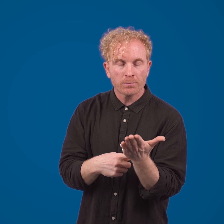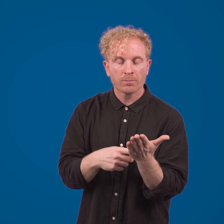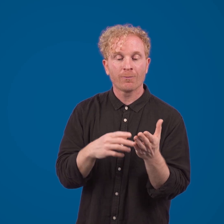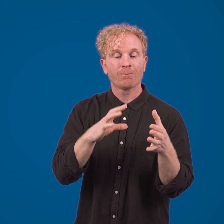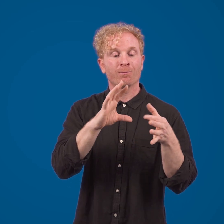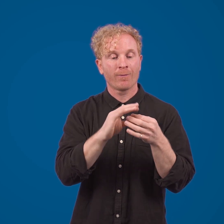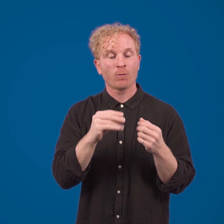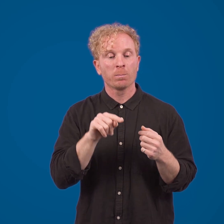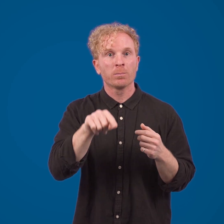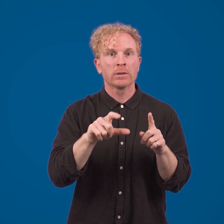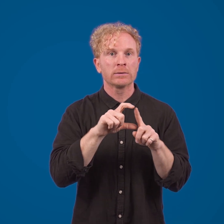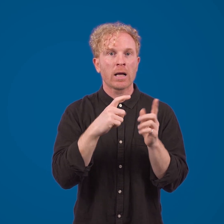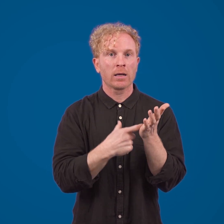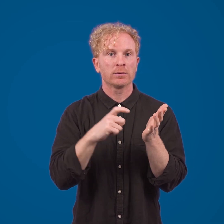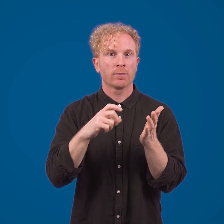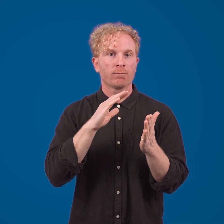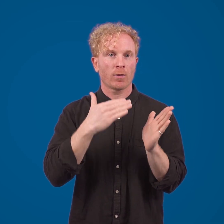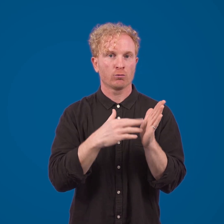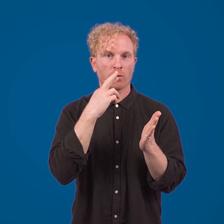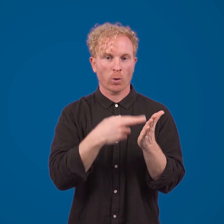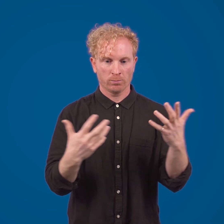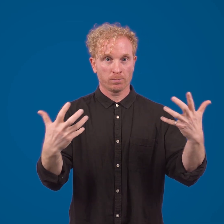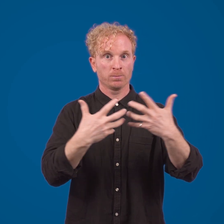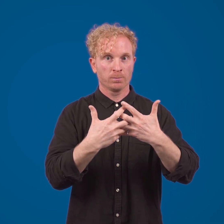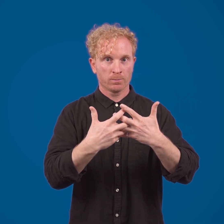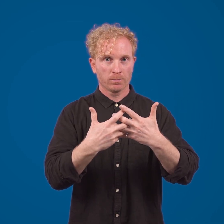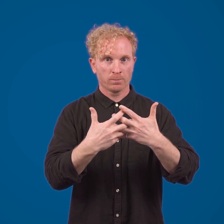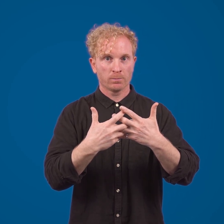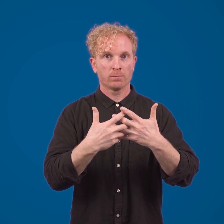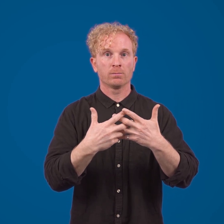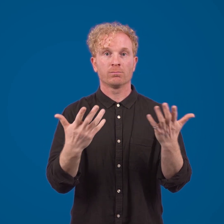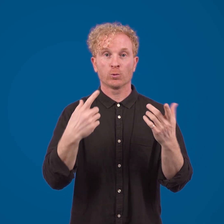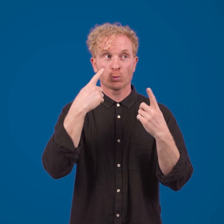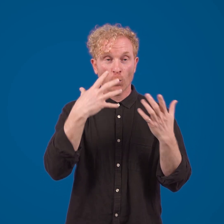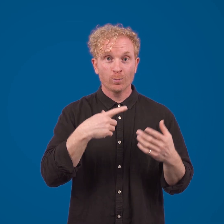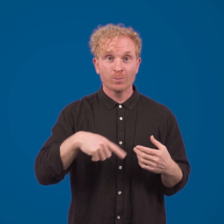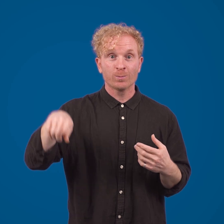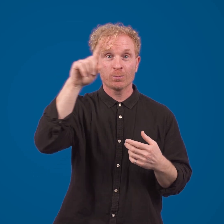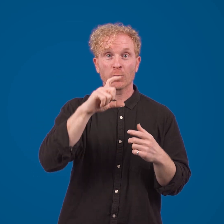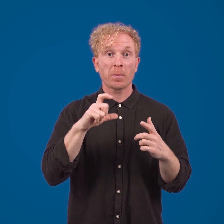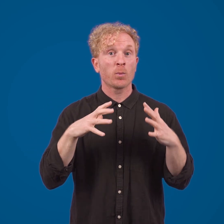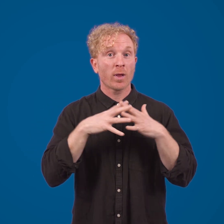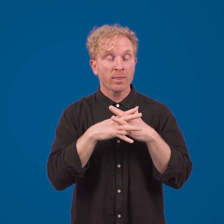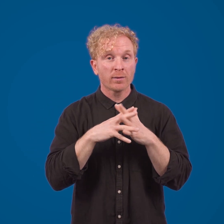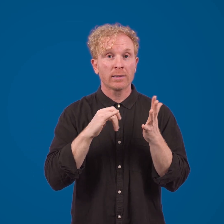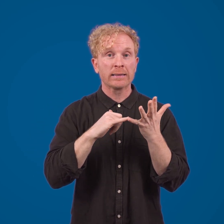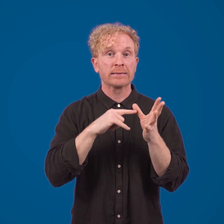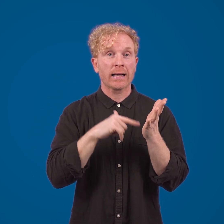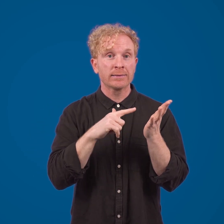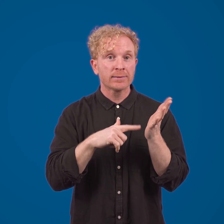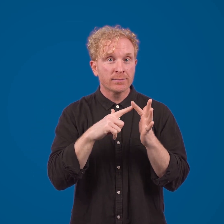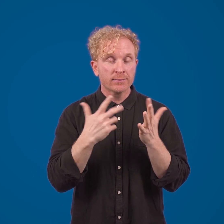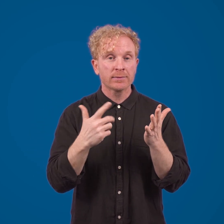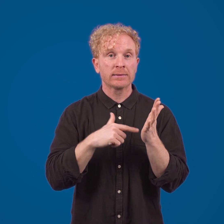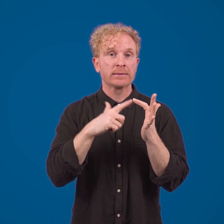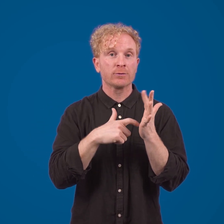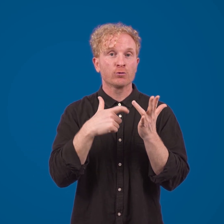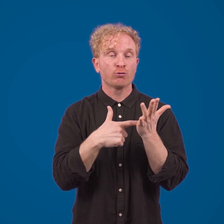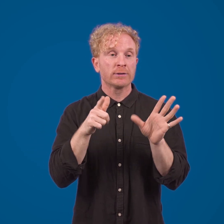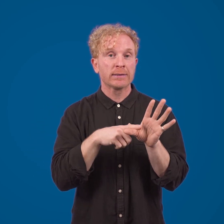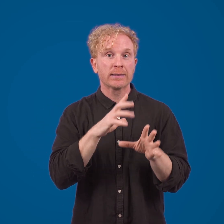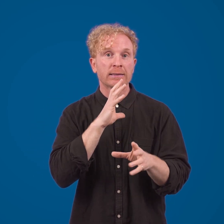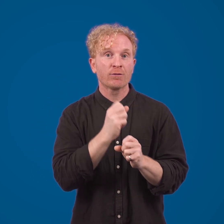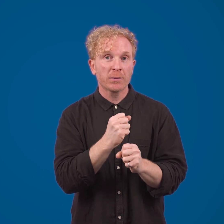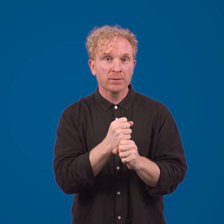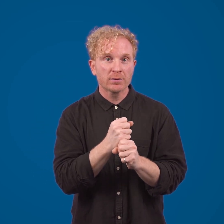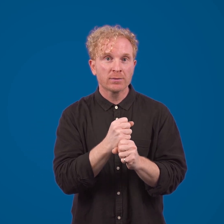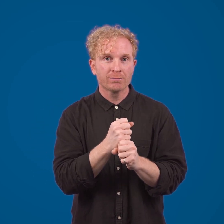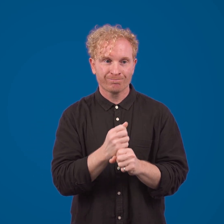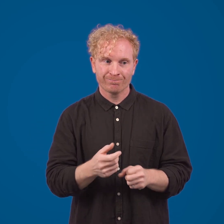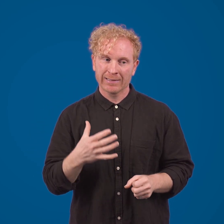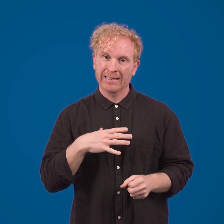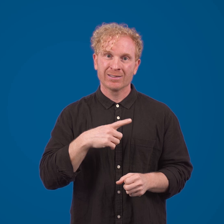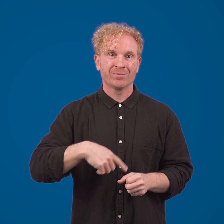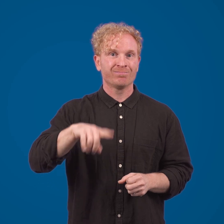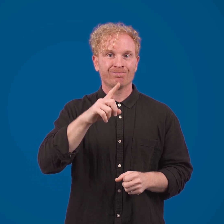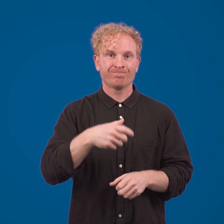noting the Australian, state and territory governments may need to undertake further work